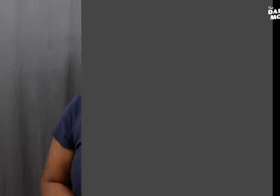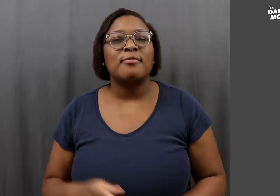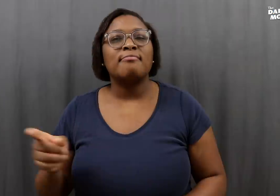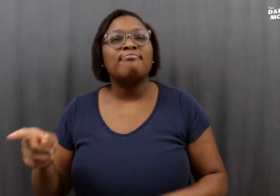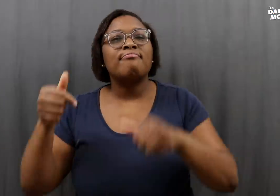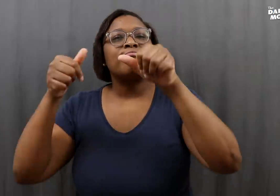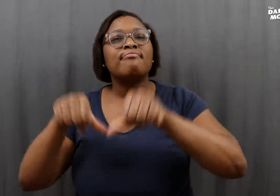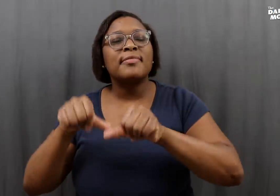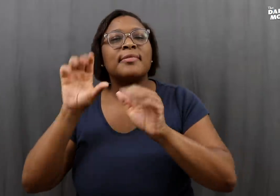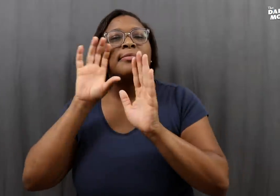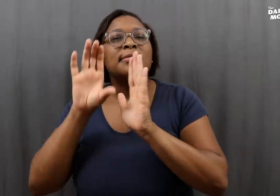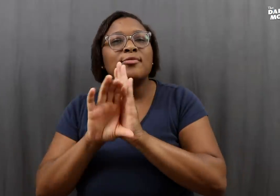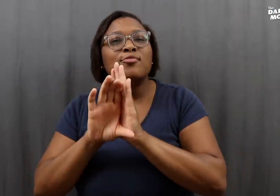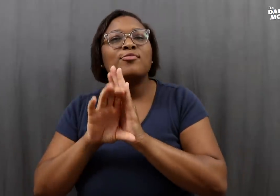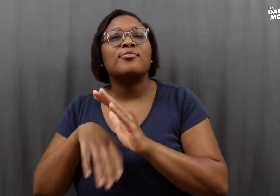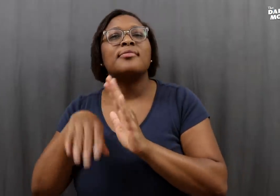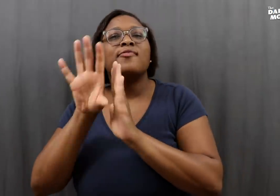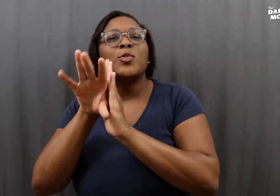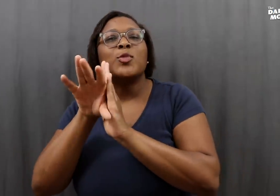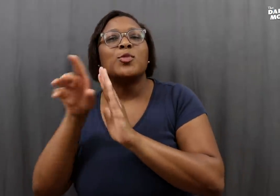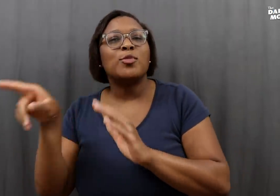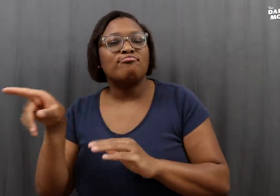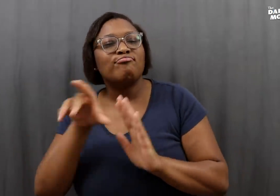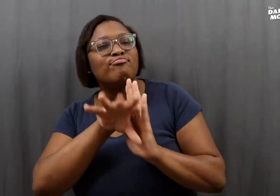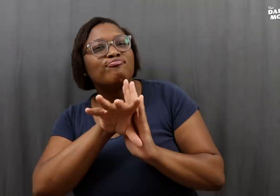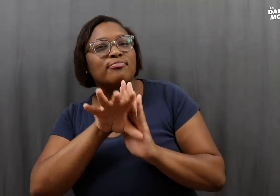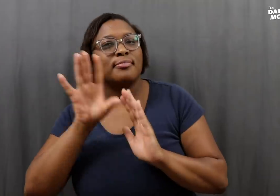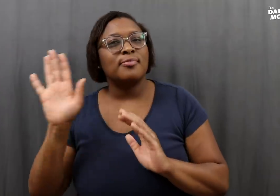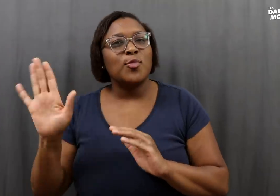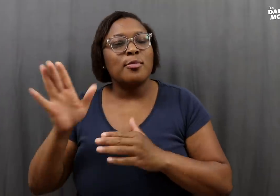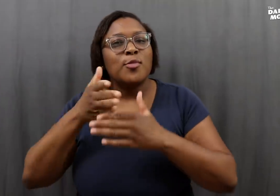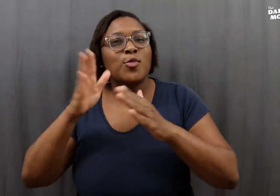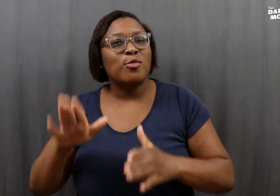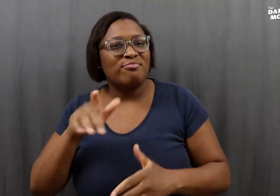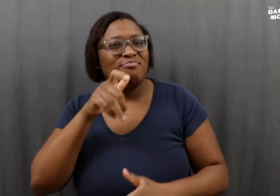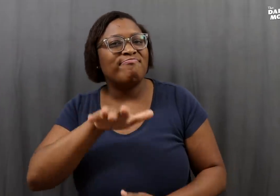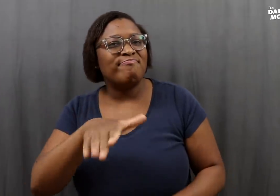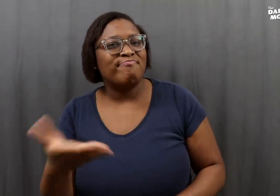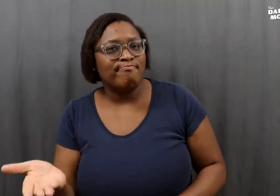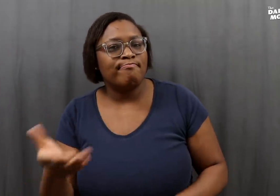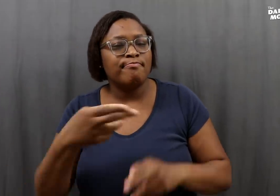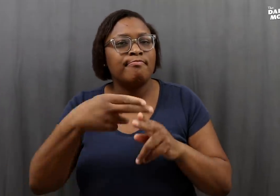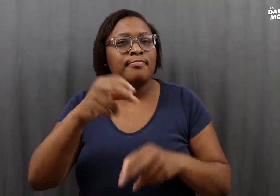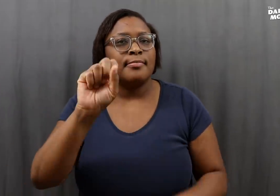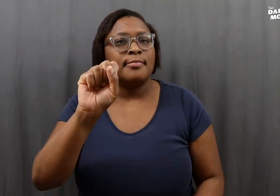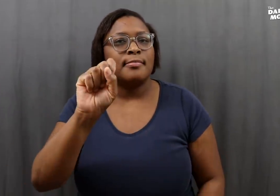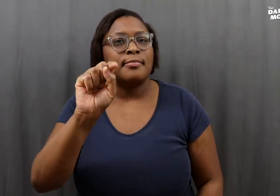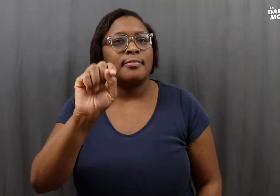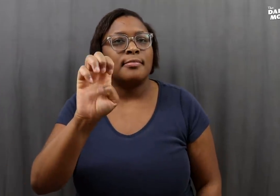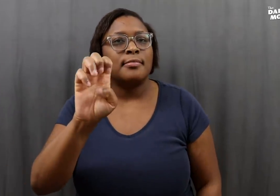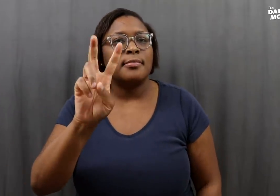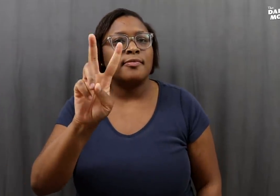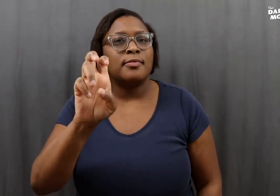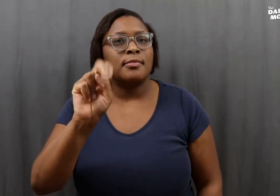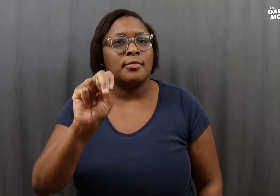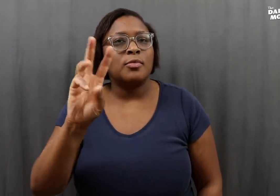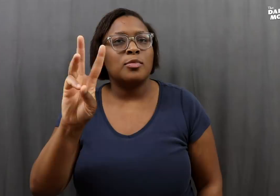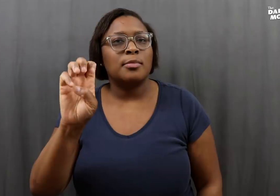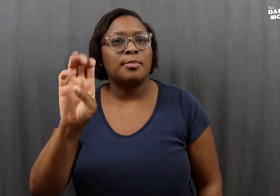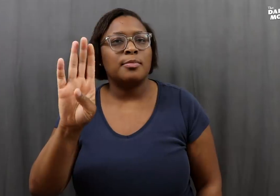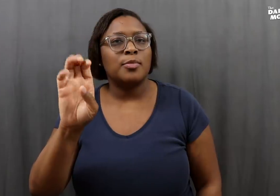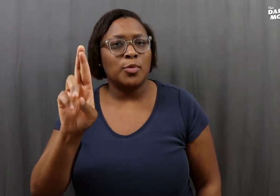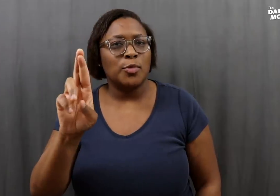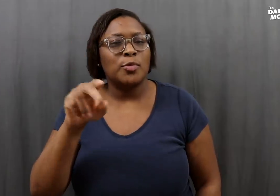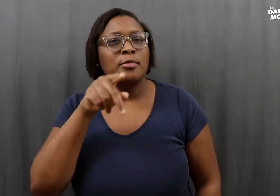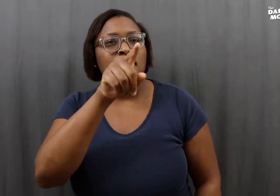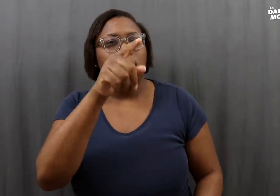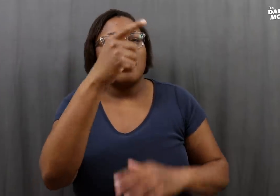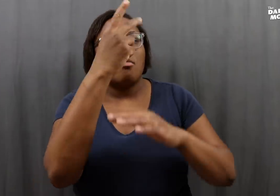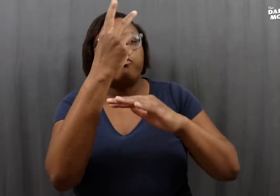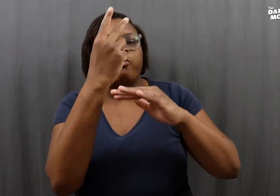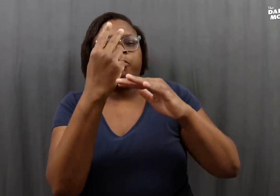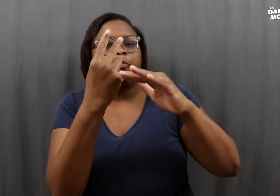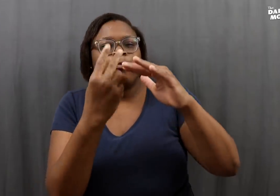Antoine posted pictures and video of Weber swimming down